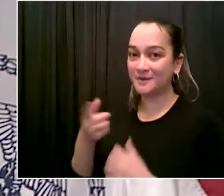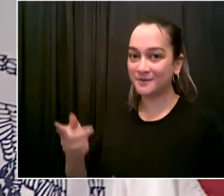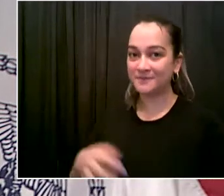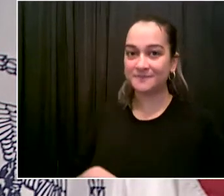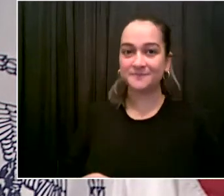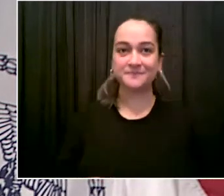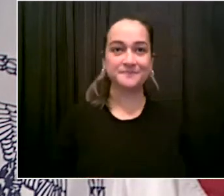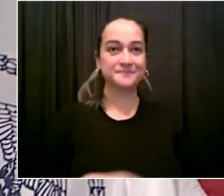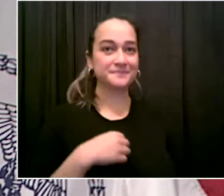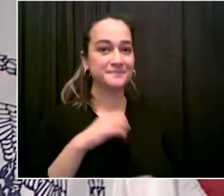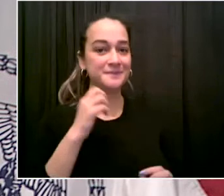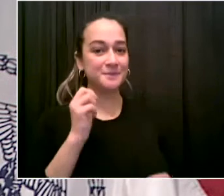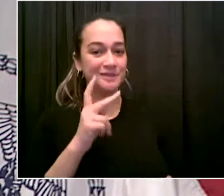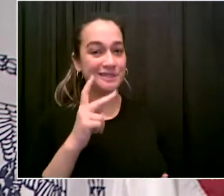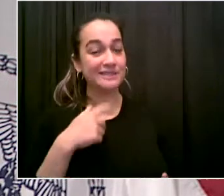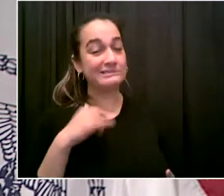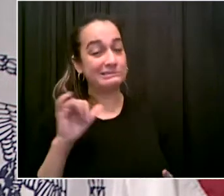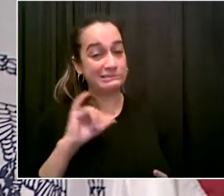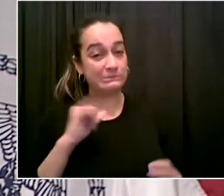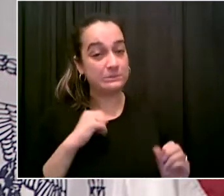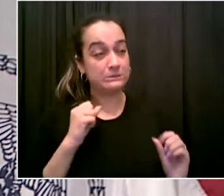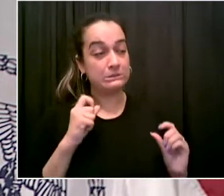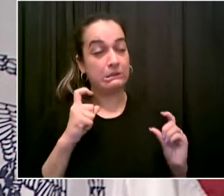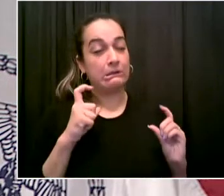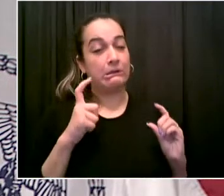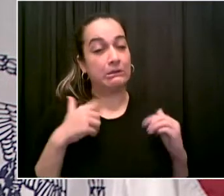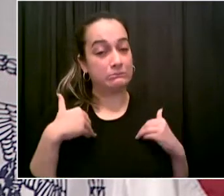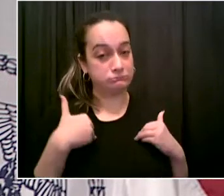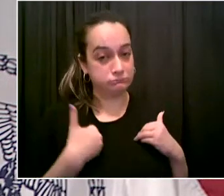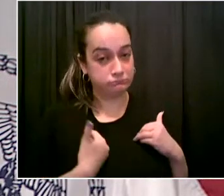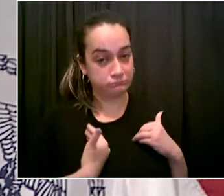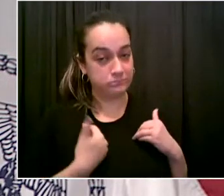Reporter: HIGHLY CAFFEINATED.